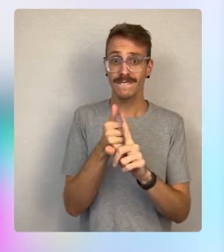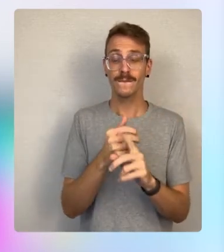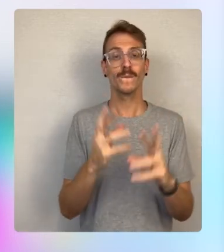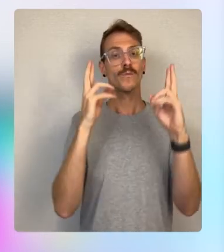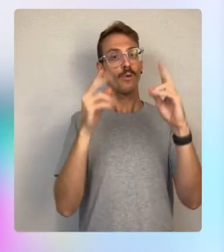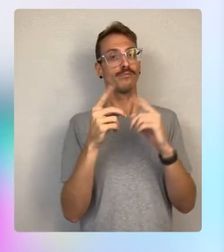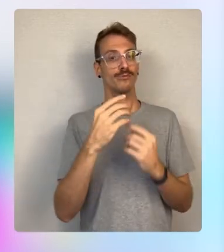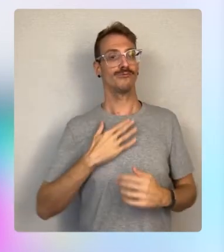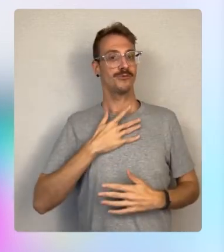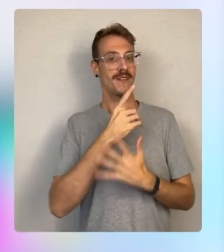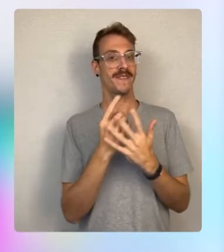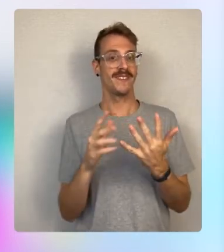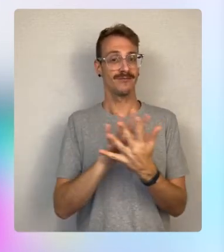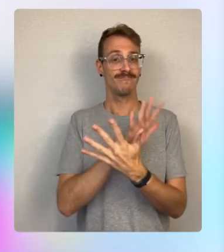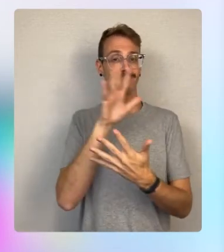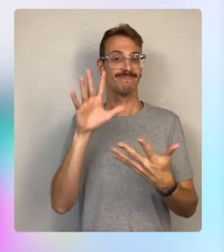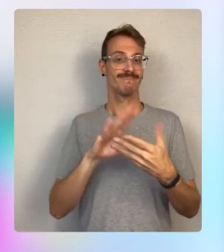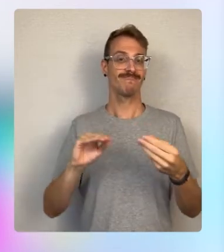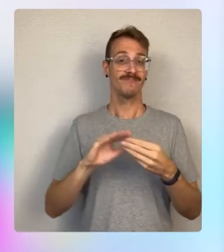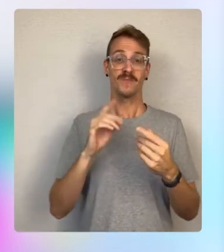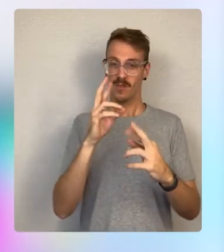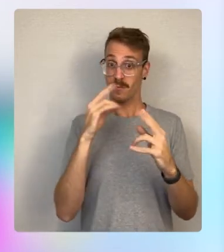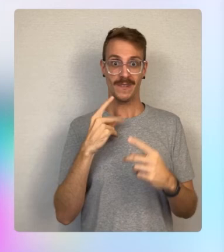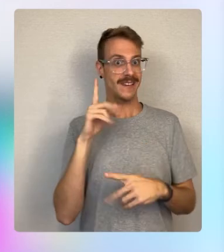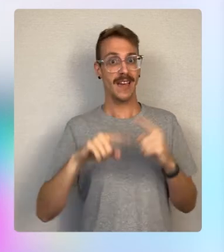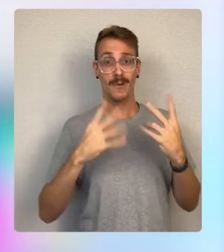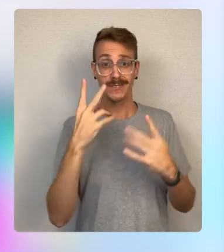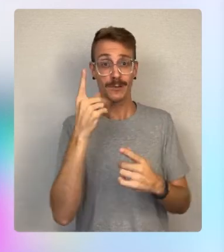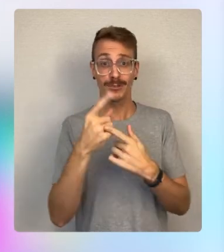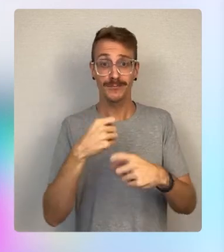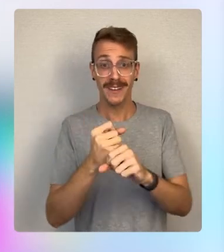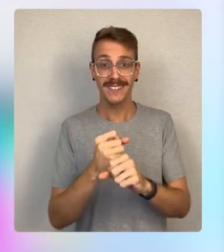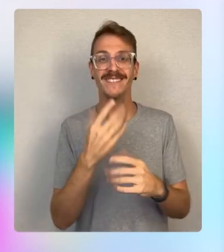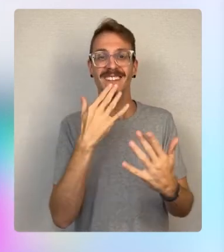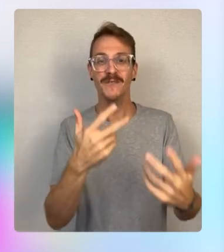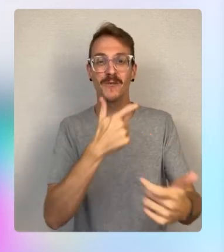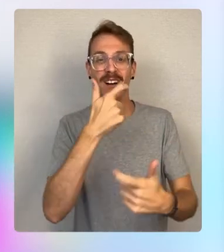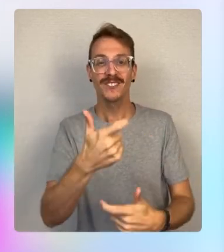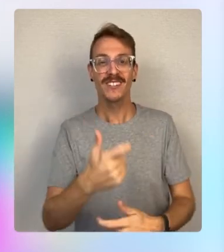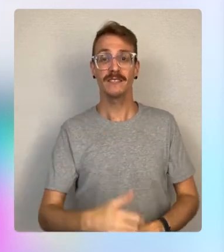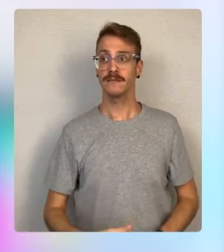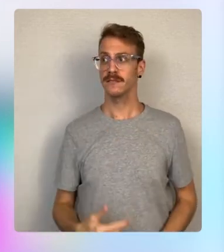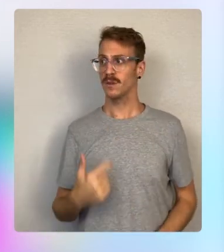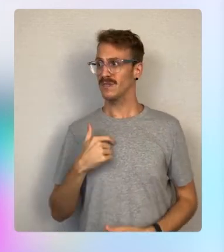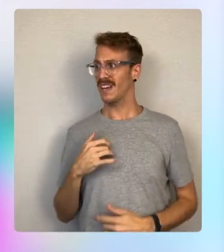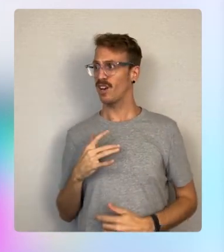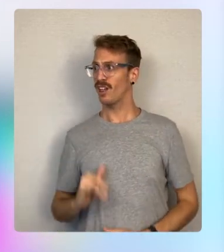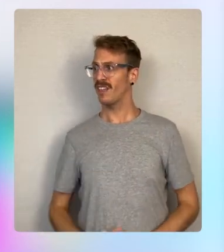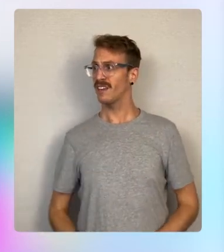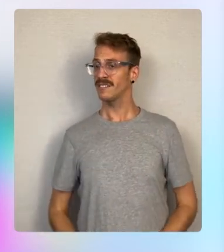and I can't wait to see what you make! Thanks for watching! - Thanks for watching! Am I early?